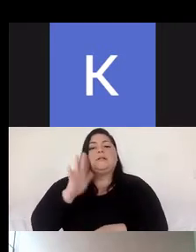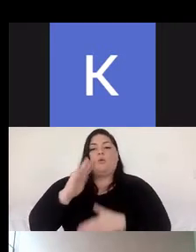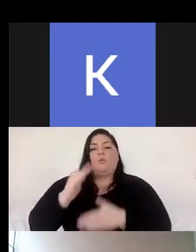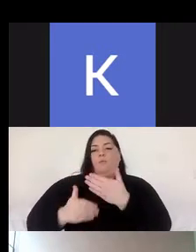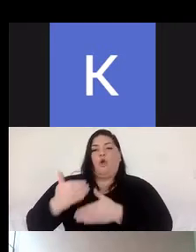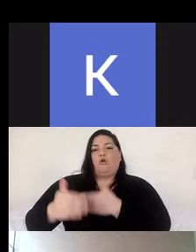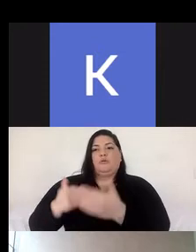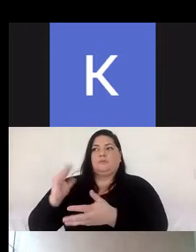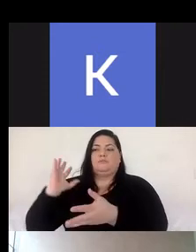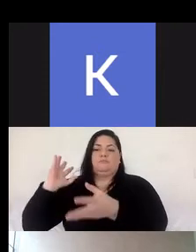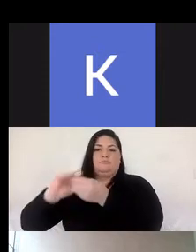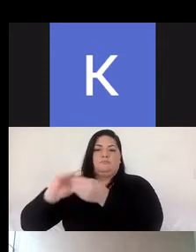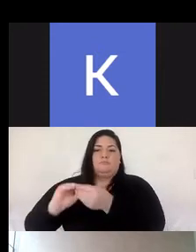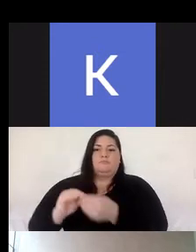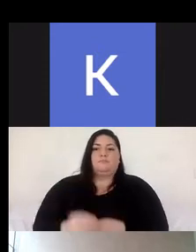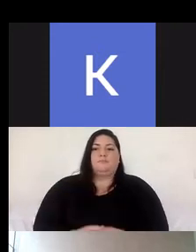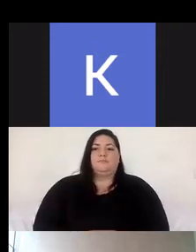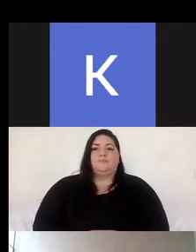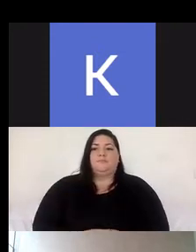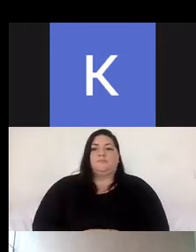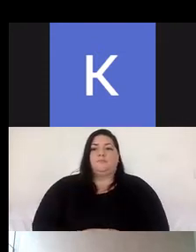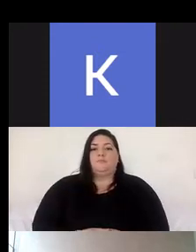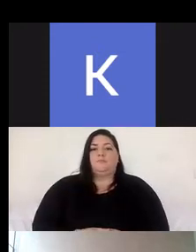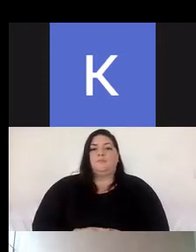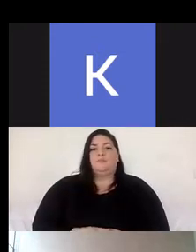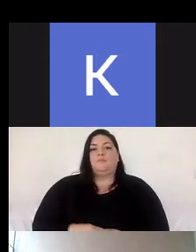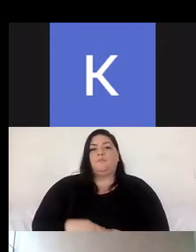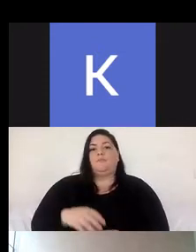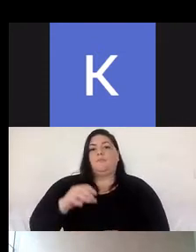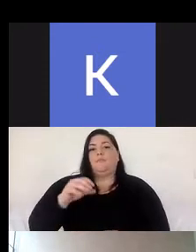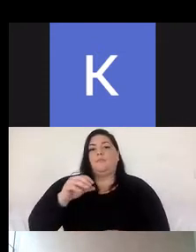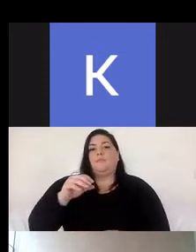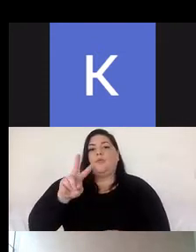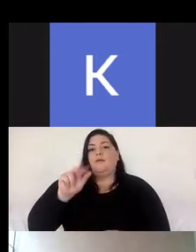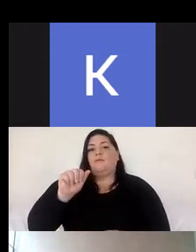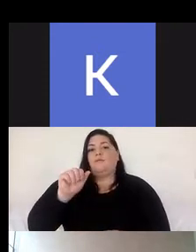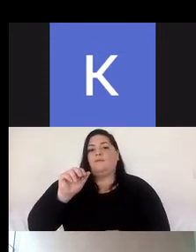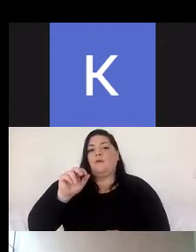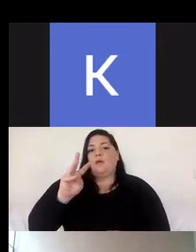Finally, VAWA MEI uses the data that you